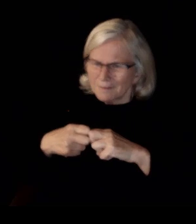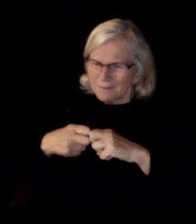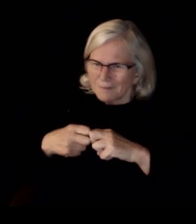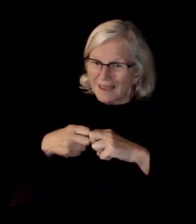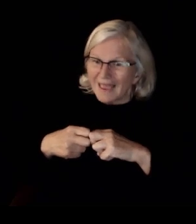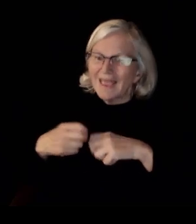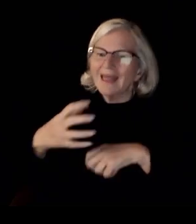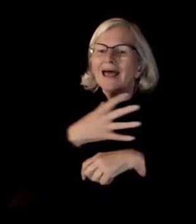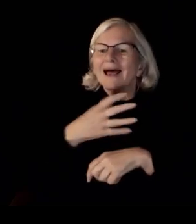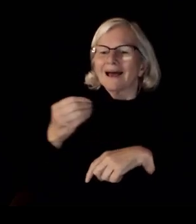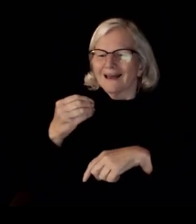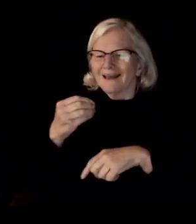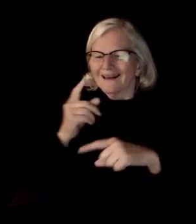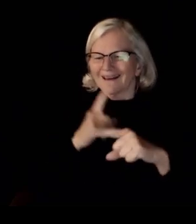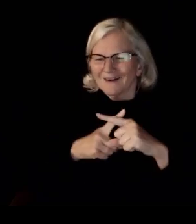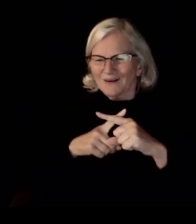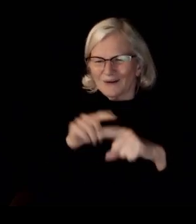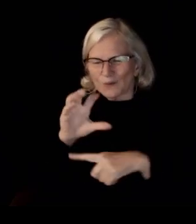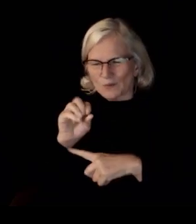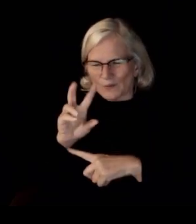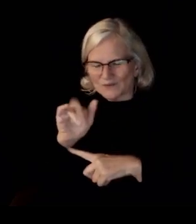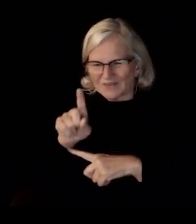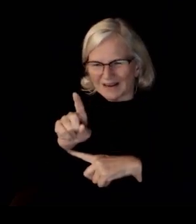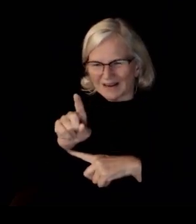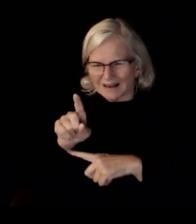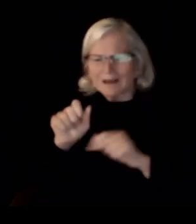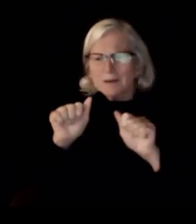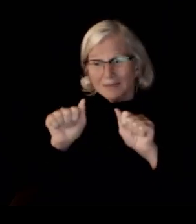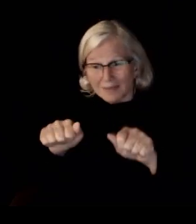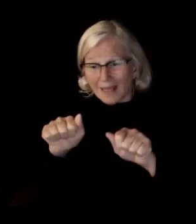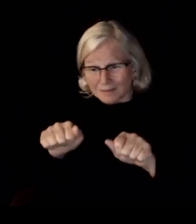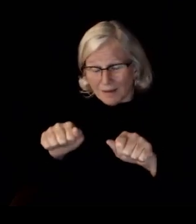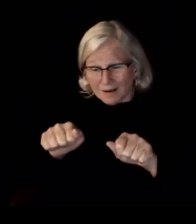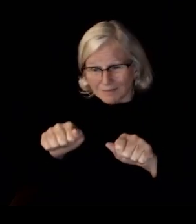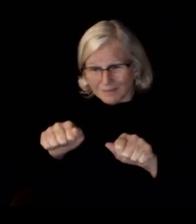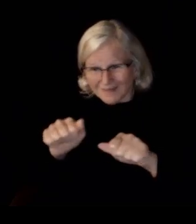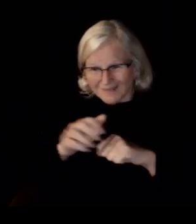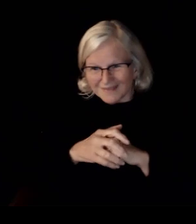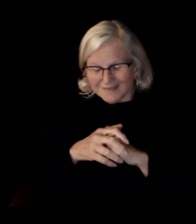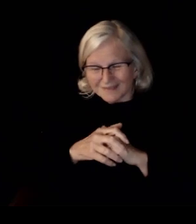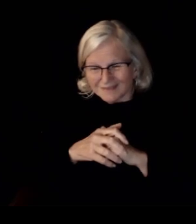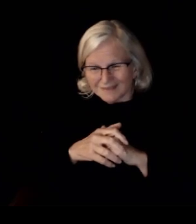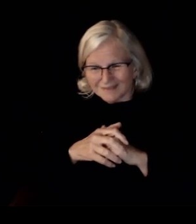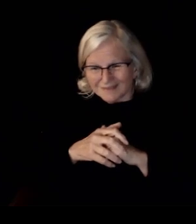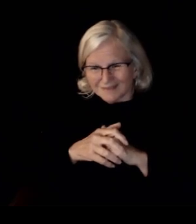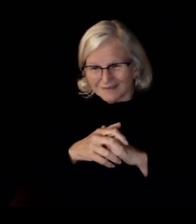that we need to worry that a large portion or really any portion of the COVID cases that